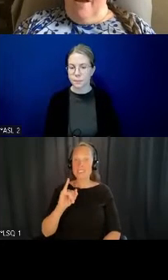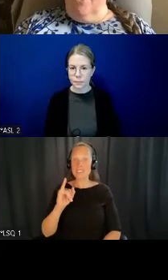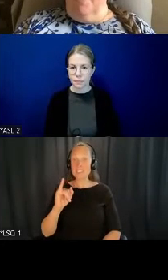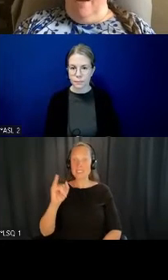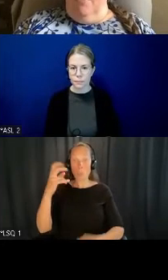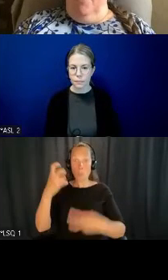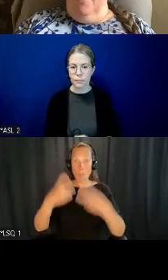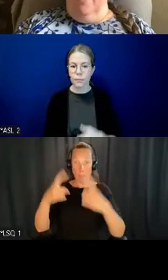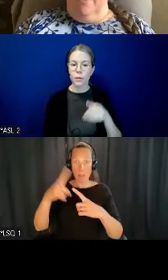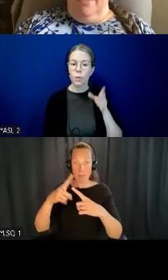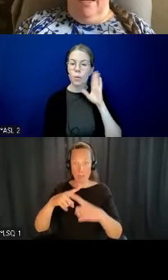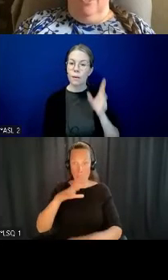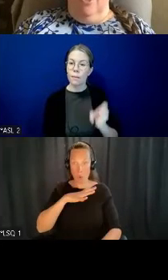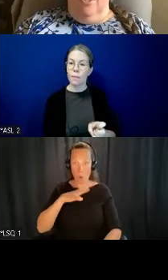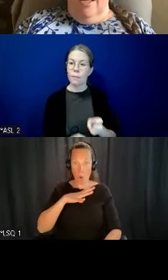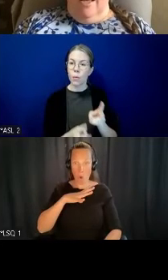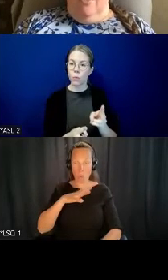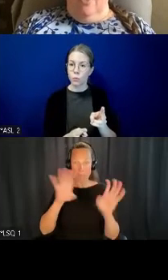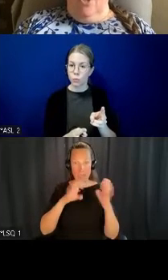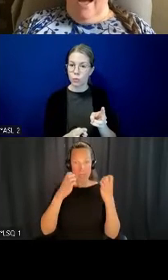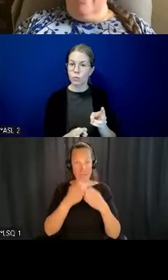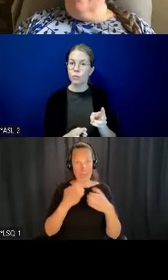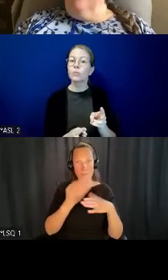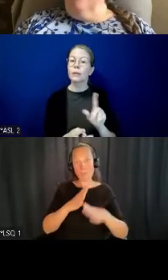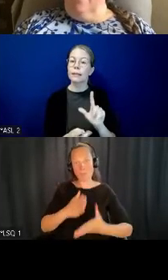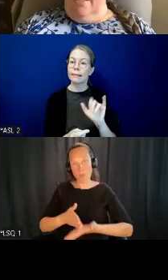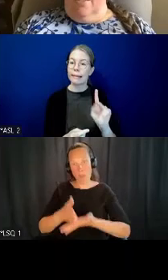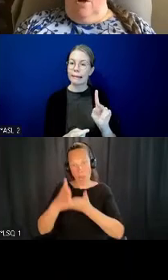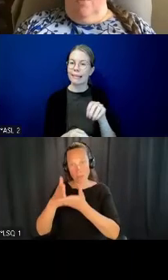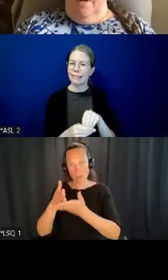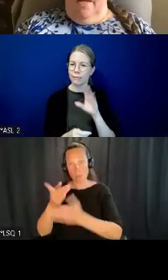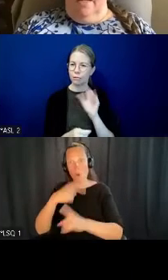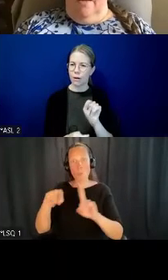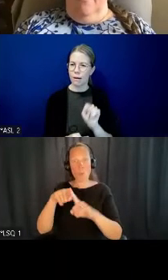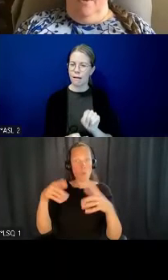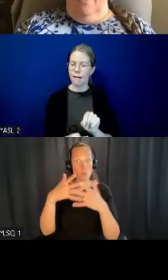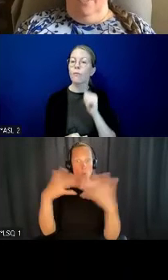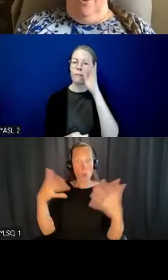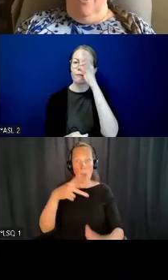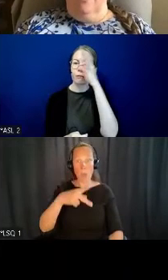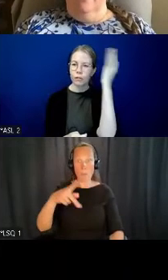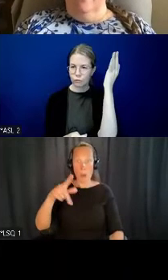THE FRENCH POWER POINT PRESENTATION IN THE CHAT IF YOU WOULD LIKE TO OPEN IT AND FOLLOW ALONG.